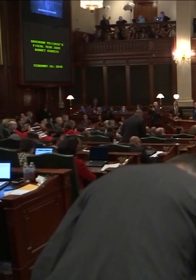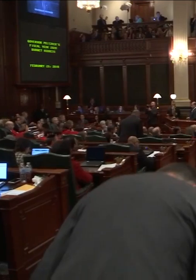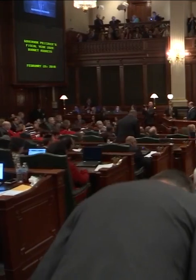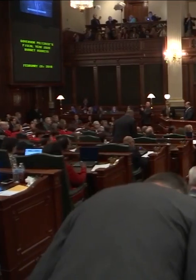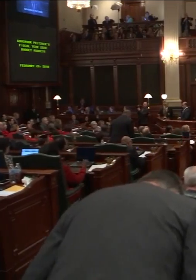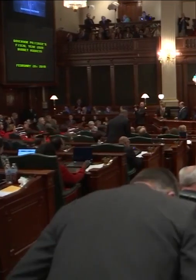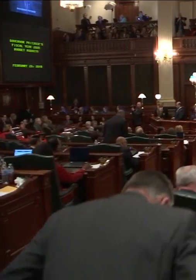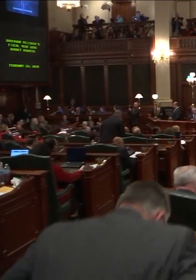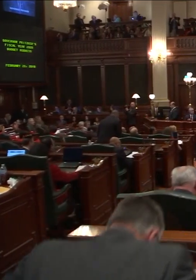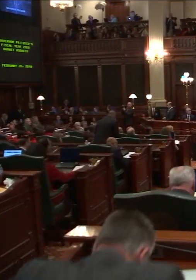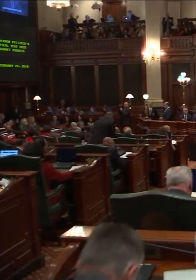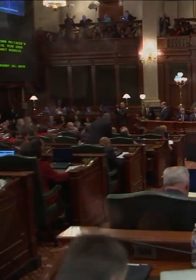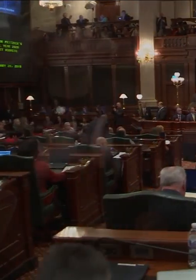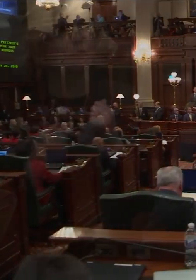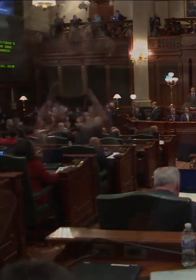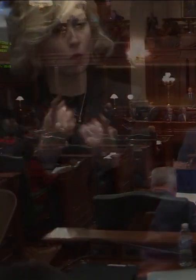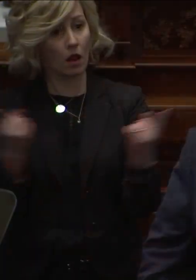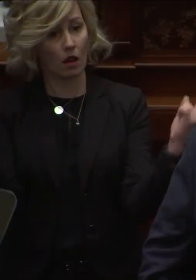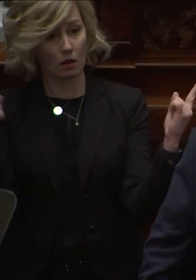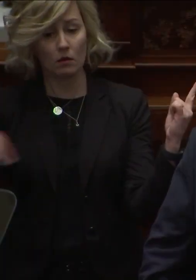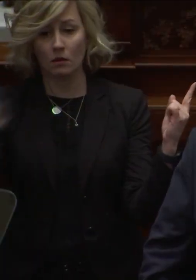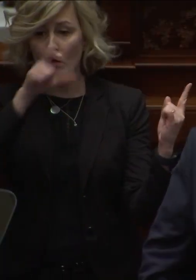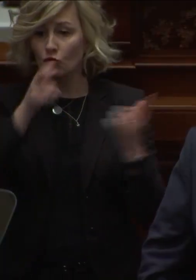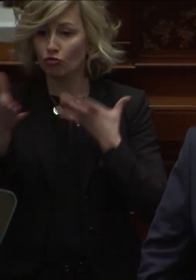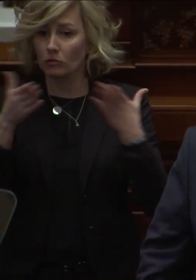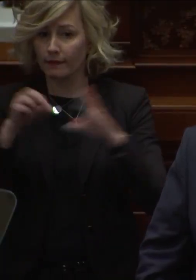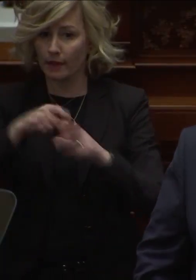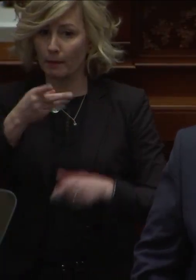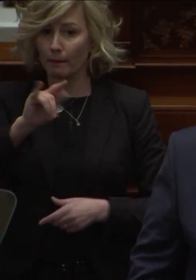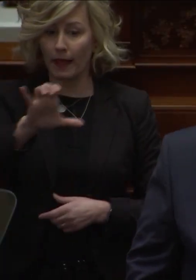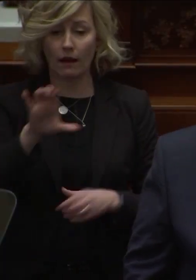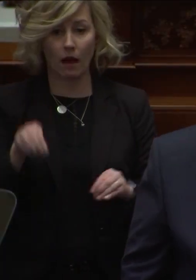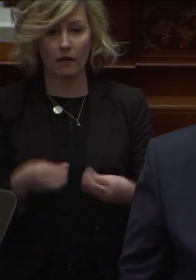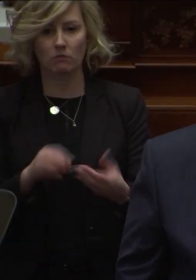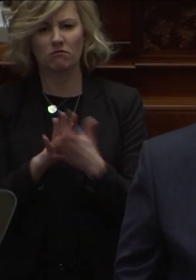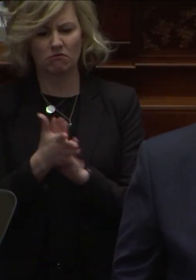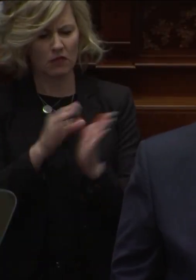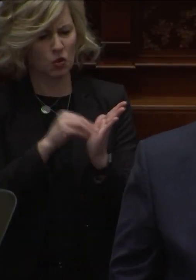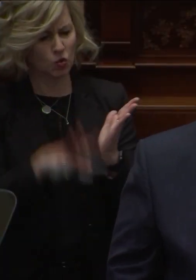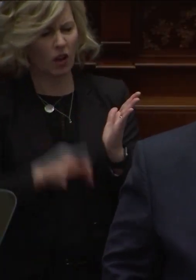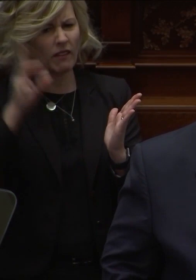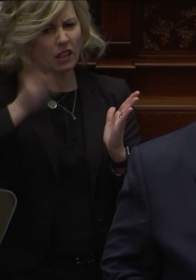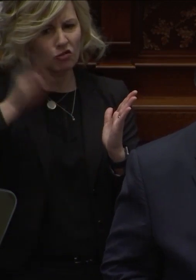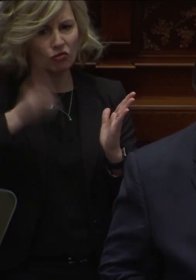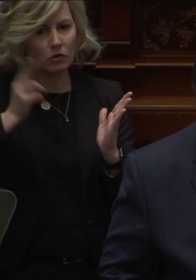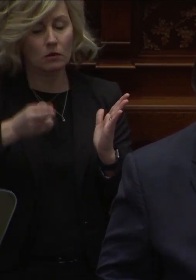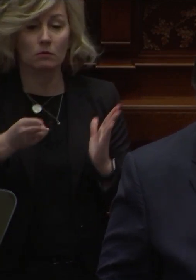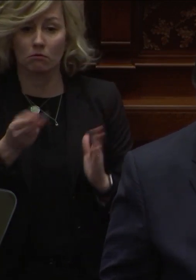ENFORCEMENT OFFICERS WHO CONTINUE TO RUN TOWARD DANGER. PLEASE JOIN ME IN A MOMENT OF SILENCE. PUBLIC OFFICE BECOMES A STUDENT